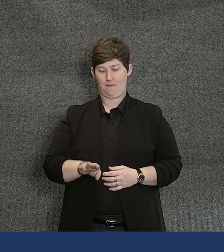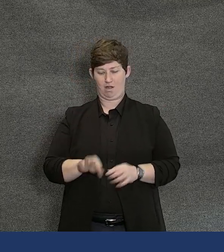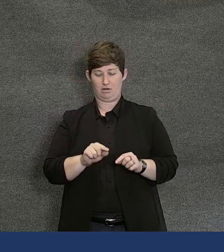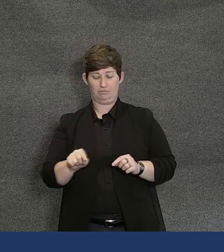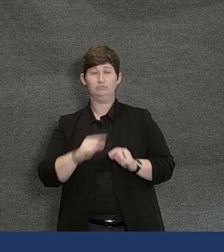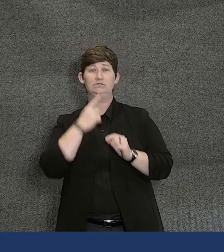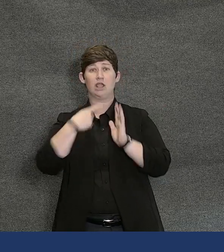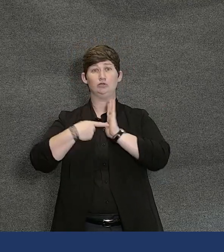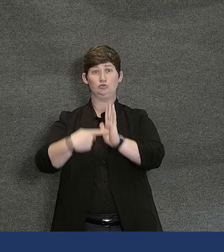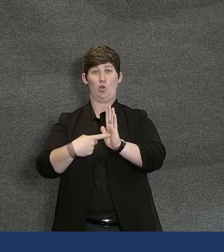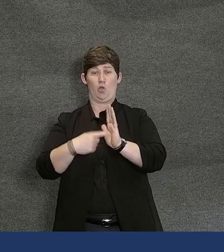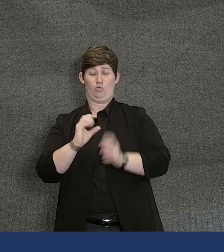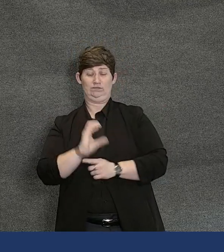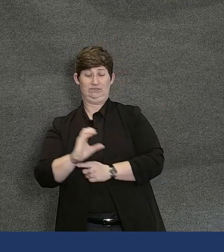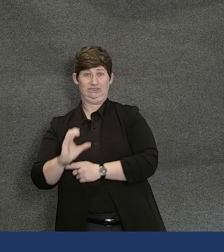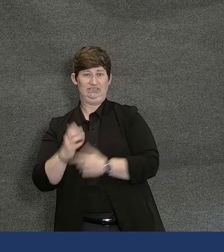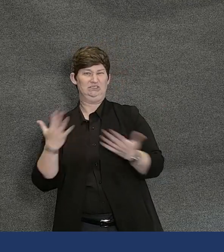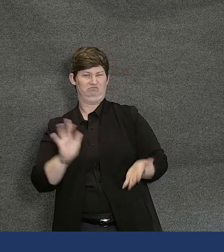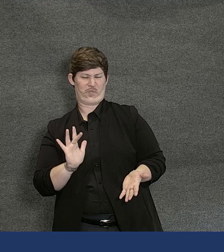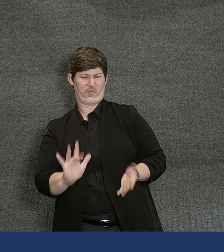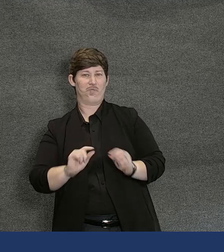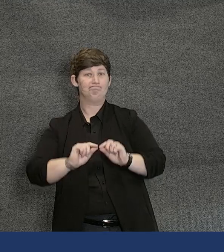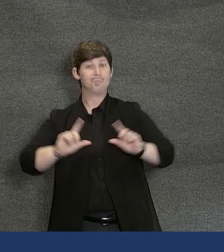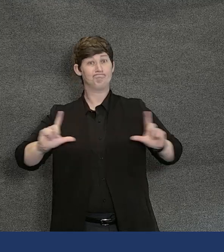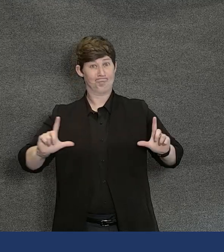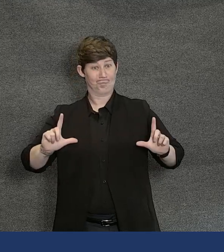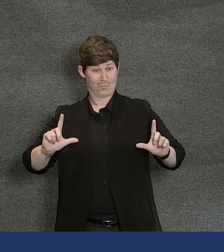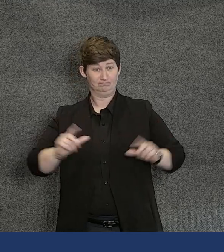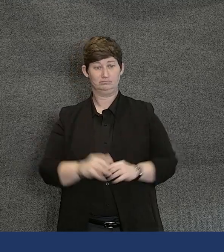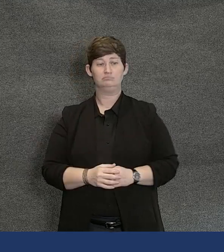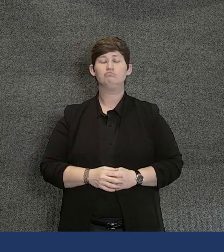If you need assistance, any assistance at all,